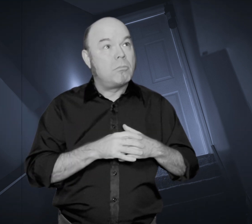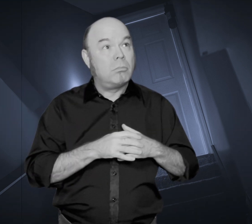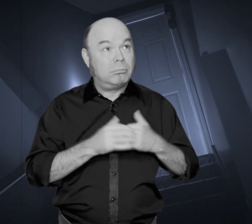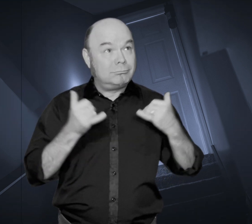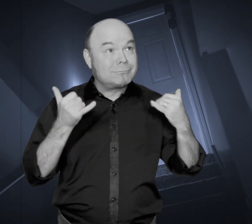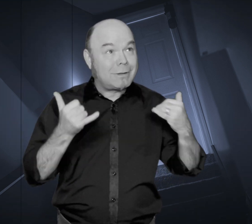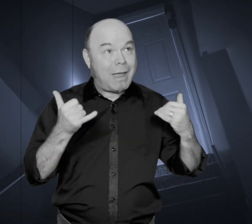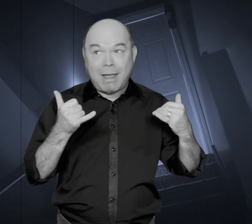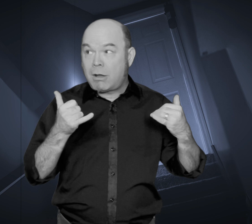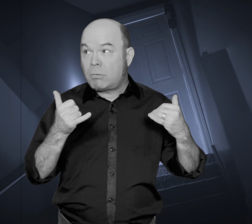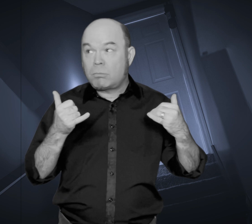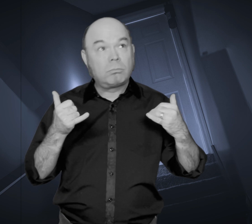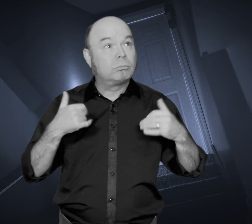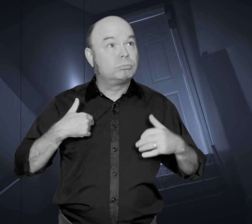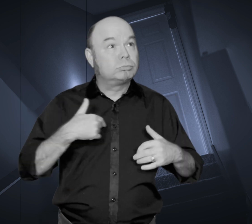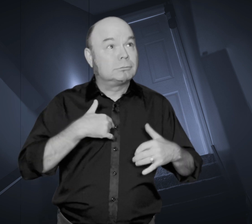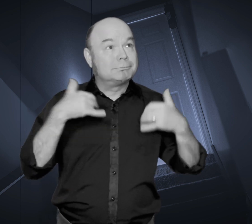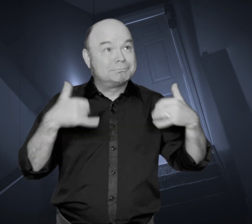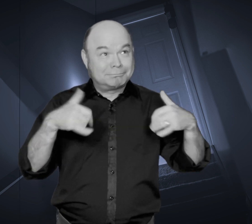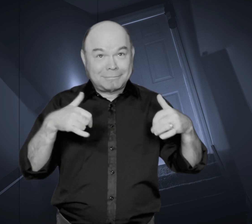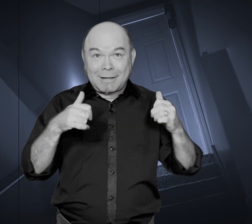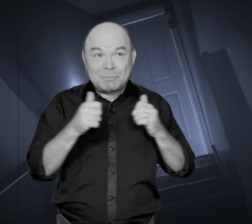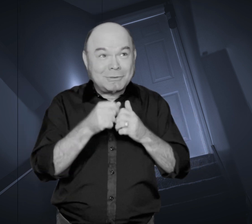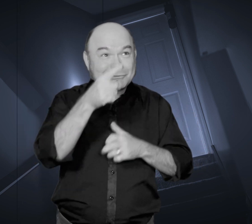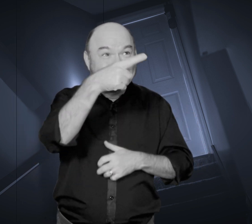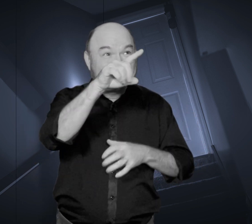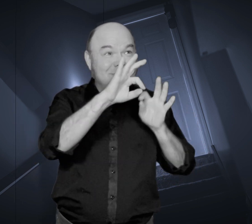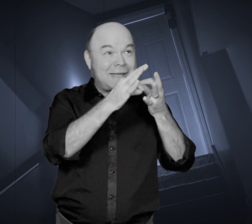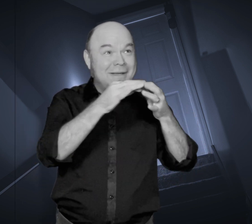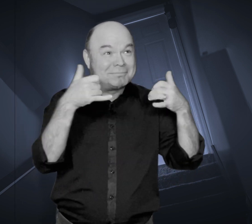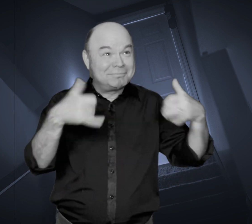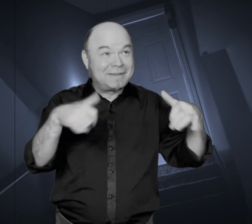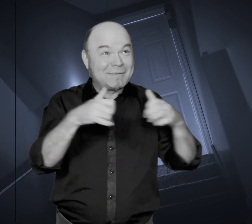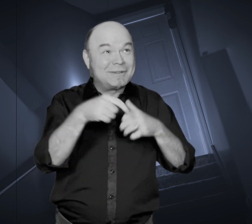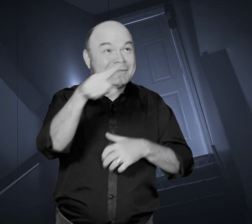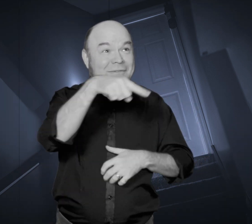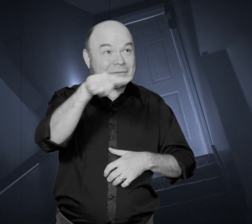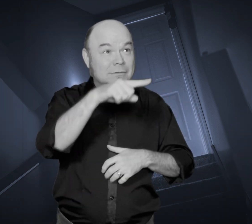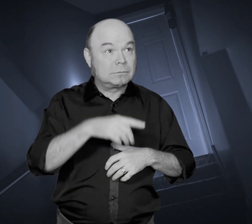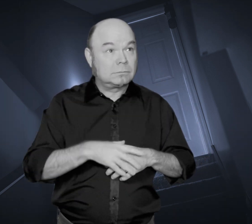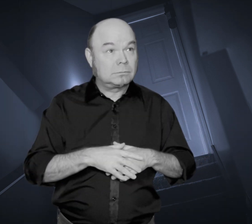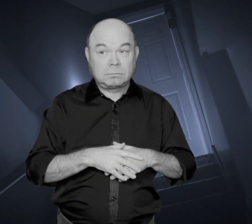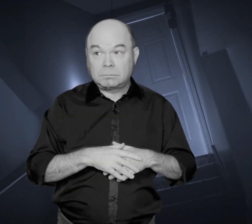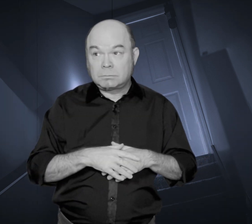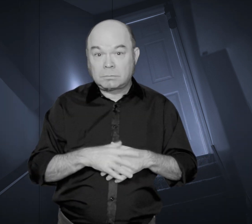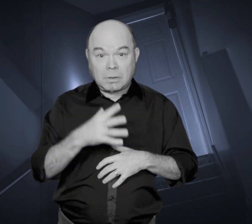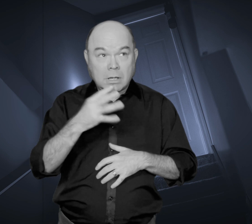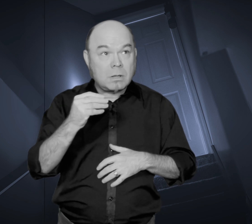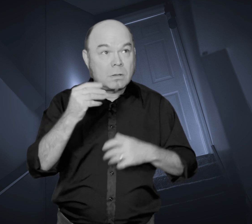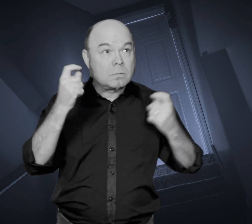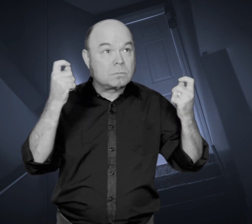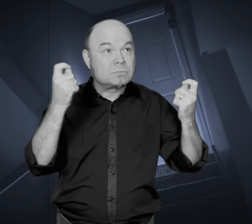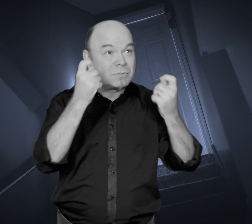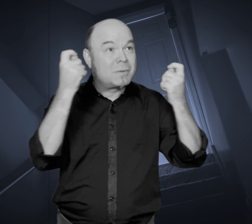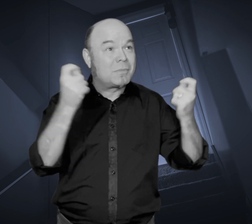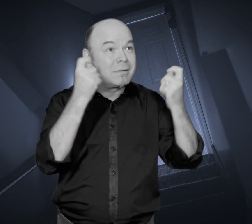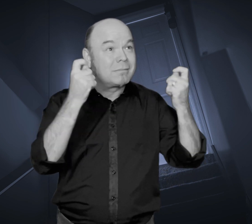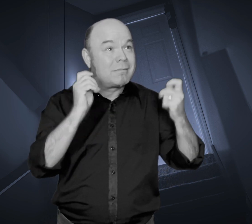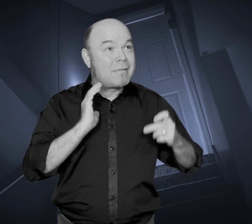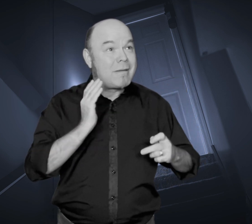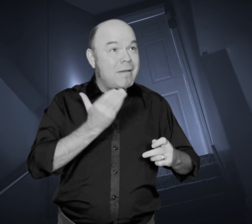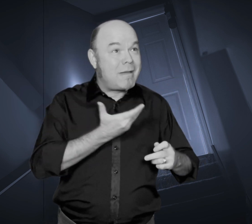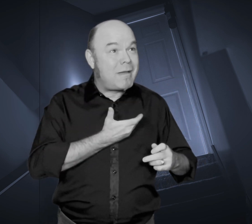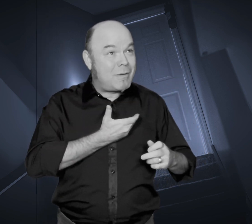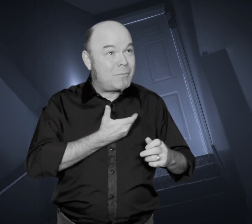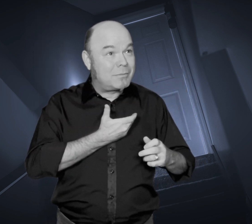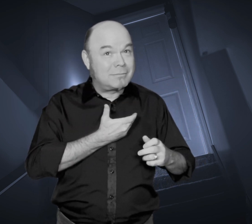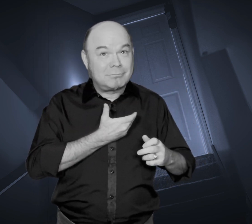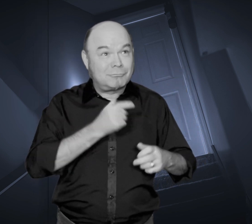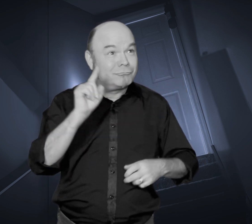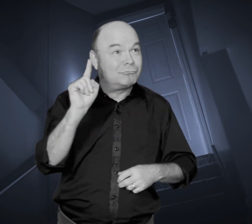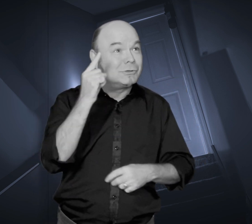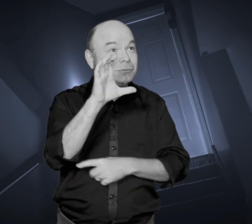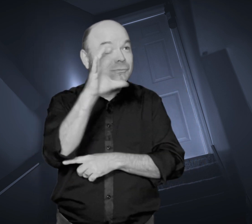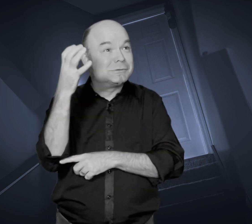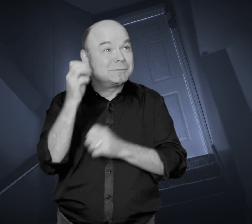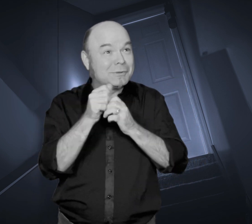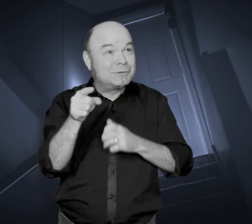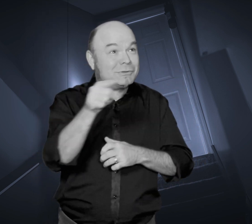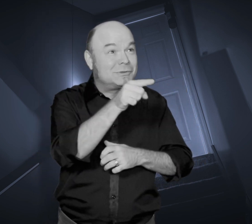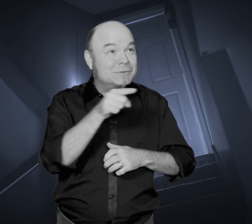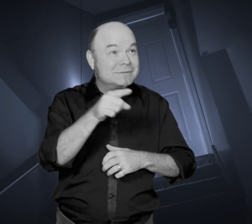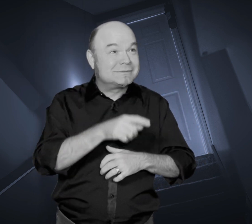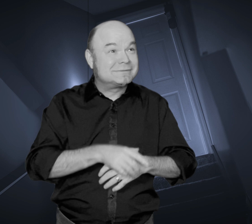Now it’s time to play with you, family, and celebrate our first Christmas together.”